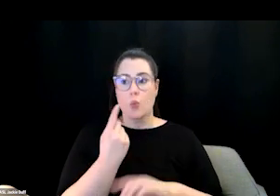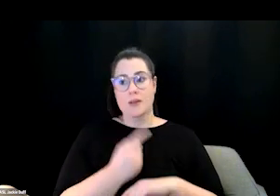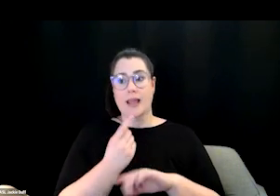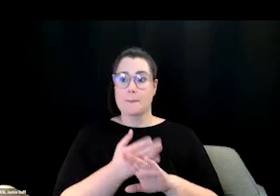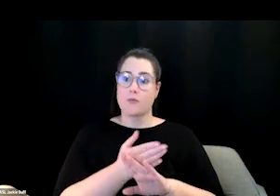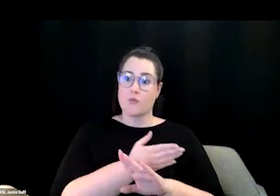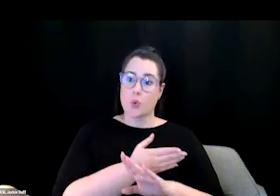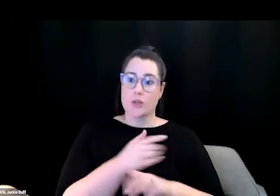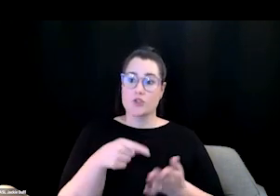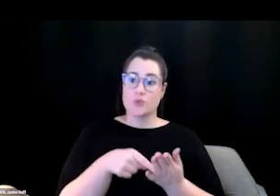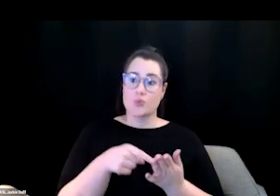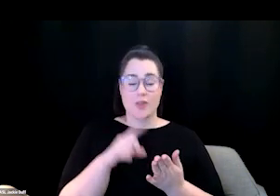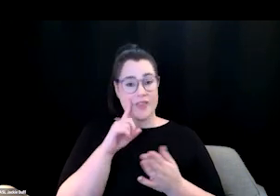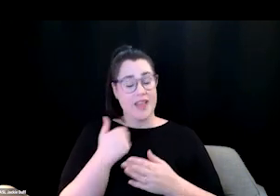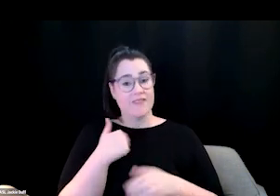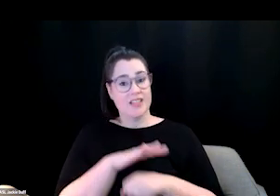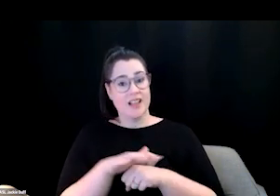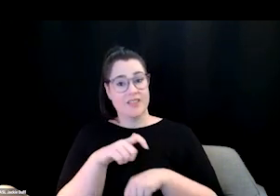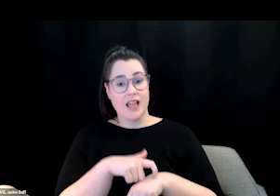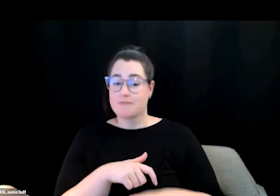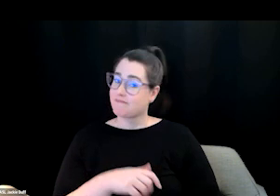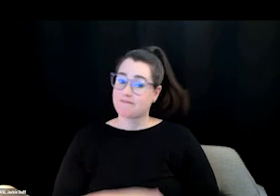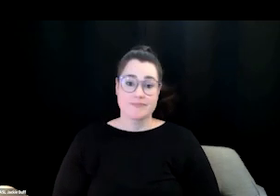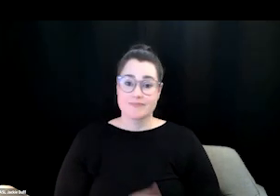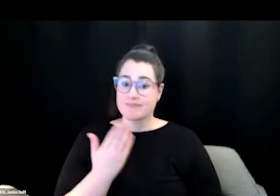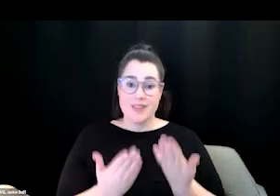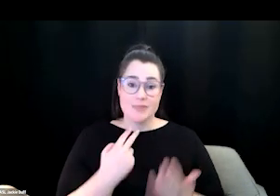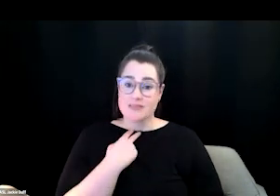you think you have a lot of time, you might have to go through an account reconciliation.